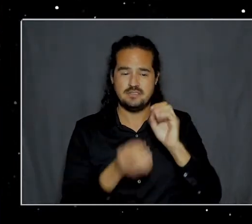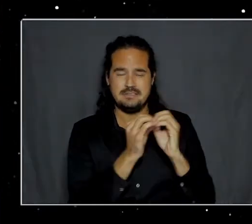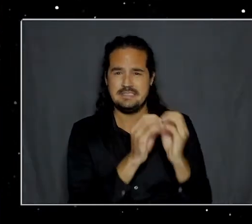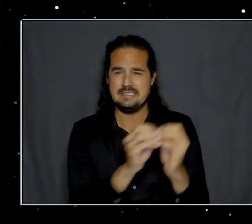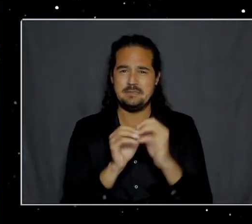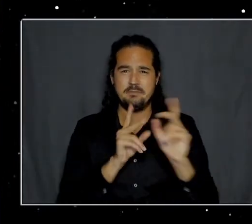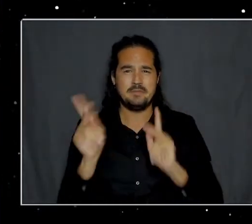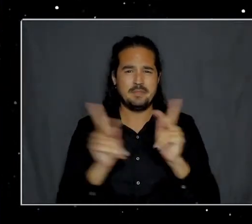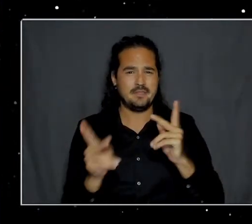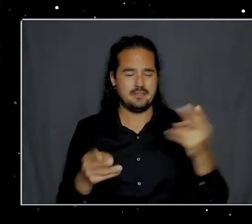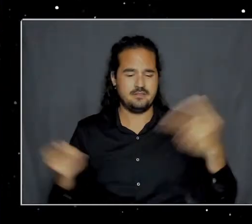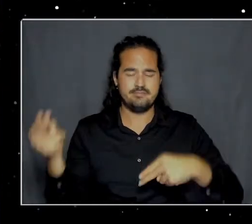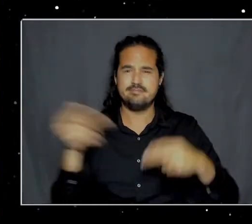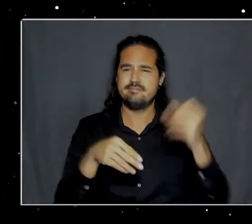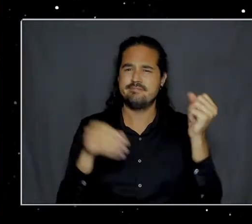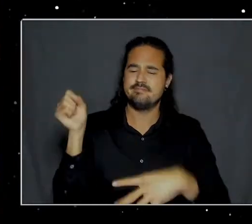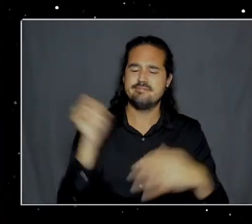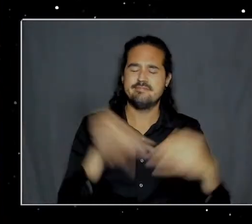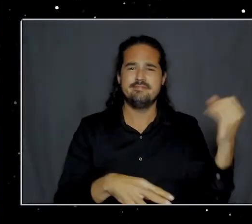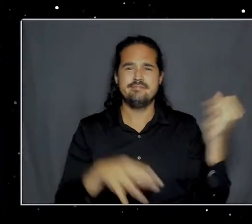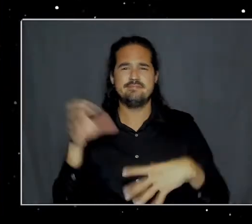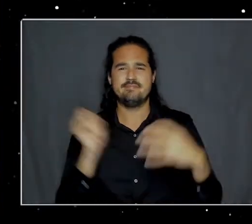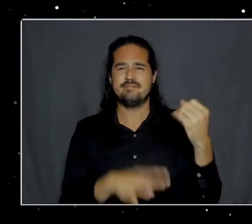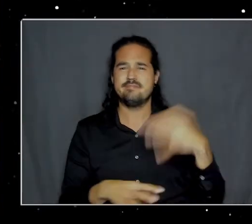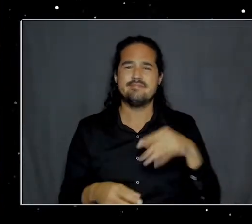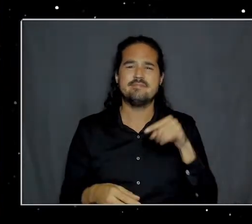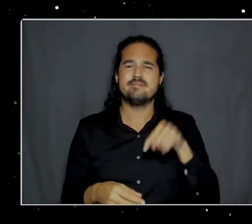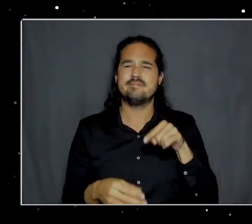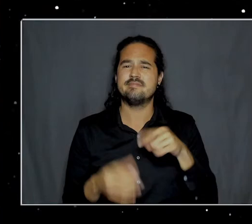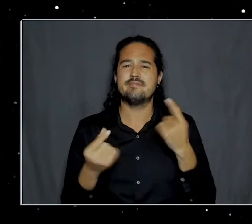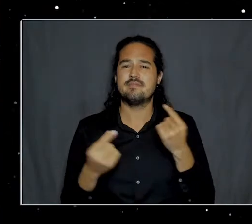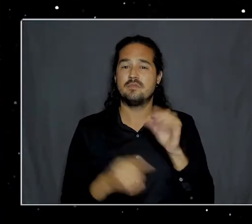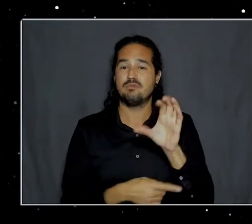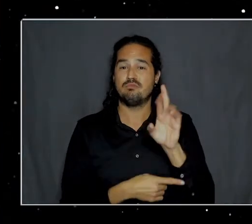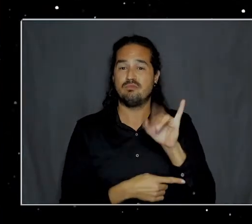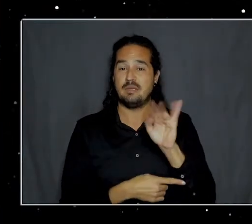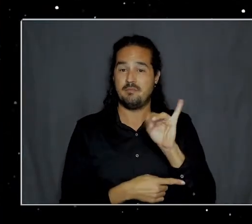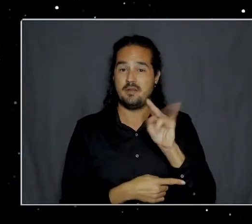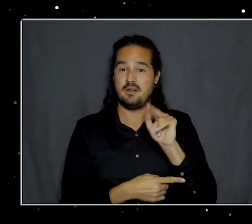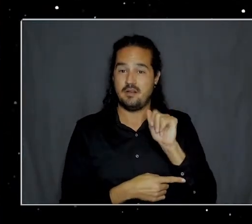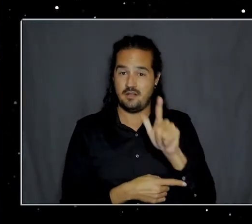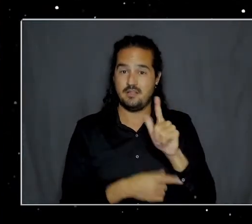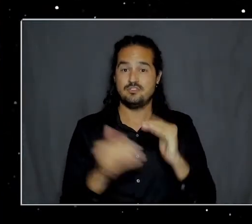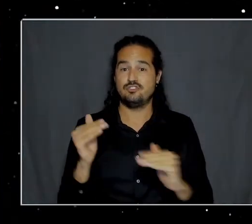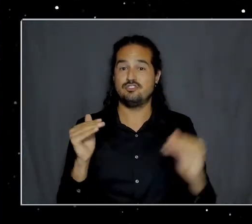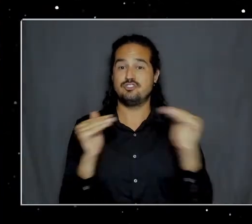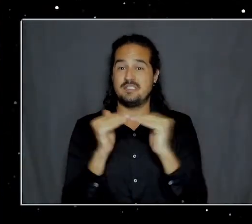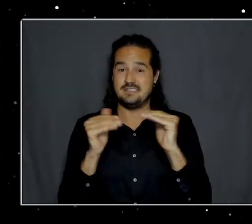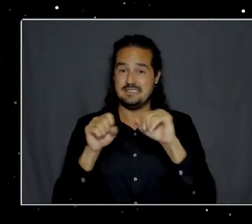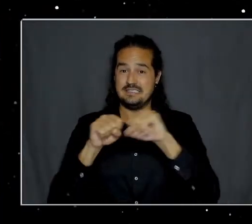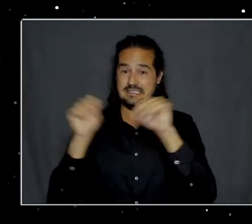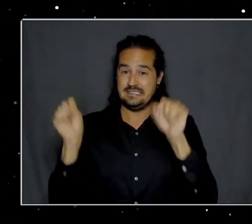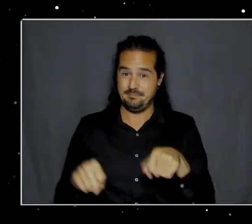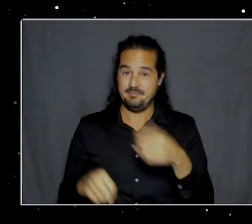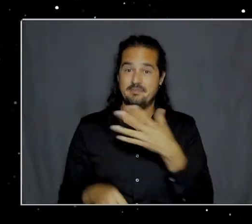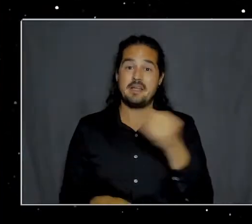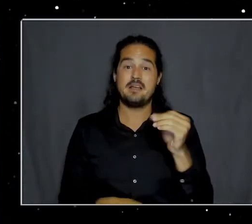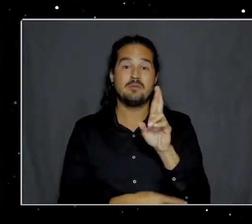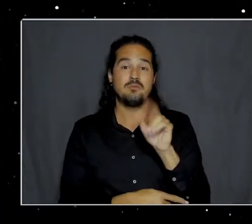TRUST OF INDIVIDUALS IN ORDER TO REALLY EXAMINE THE CRIMINAL